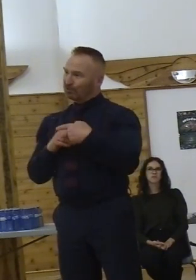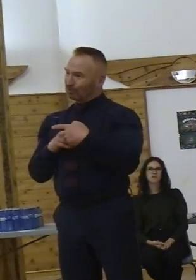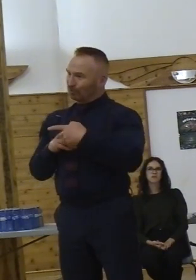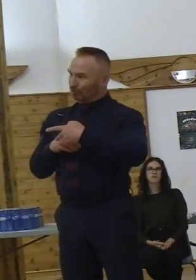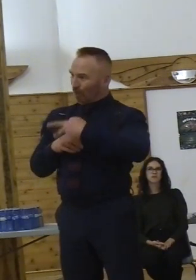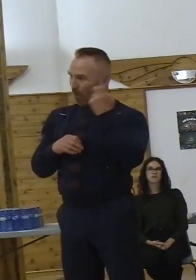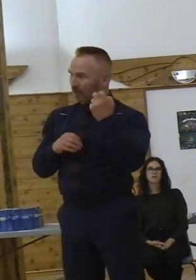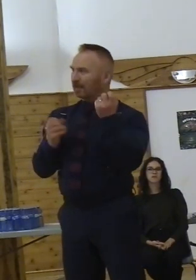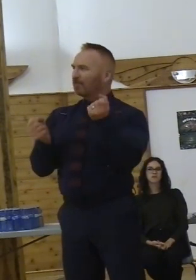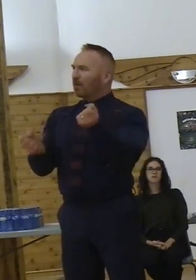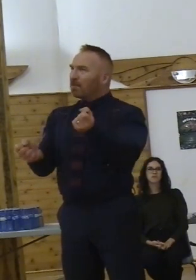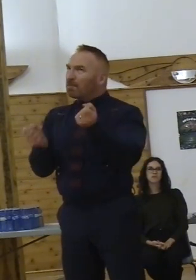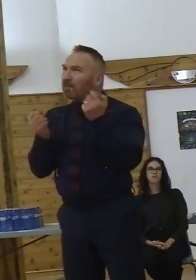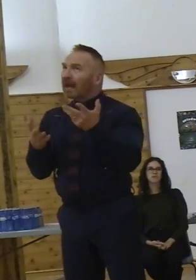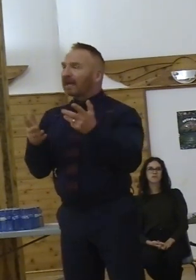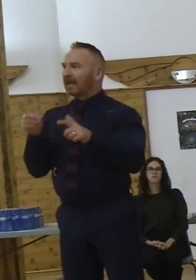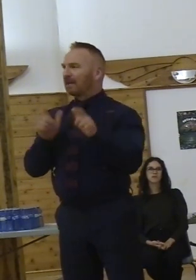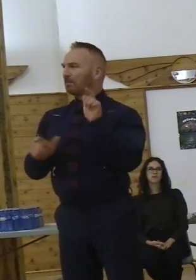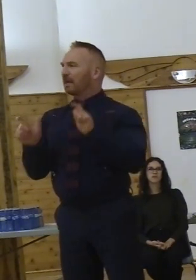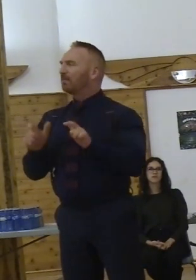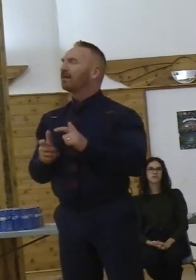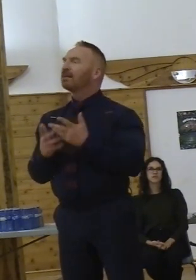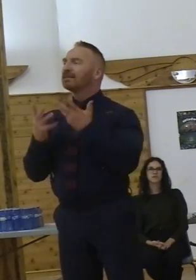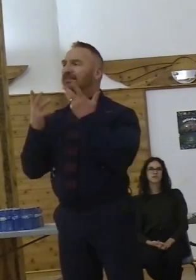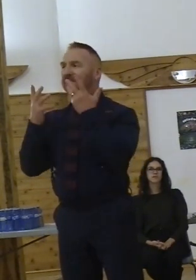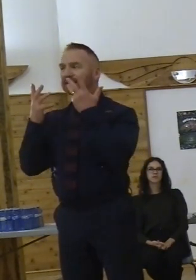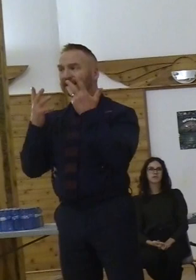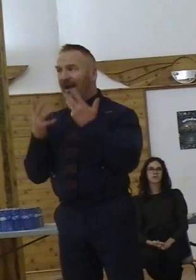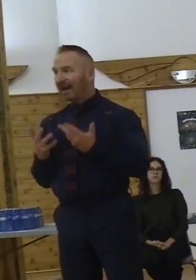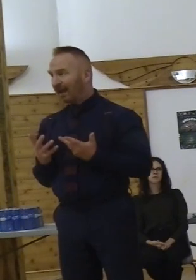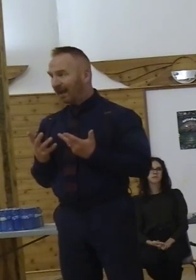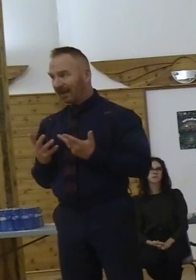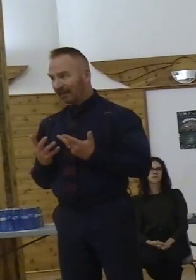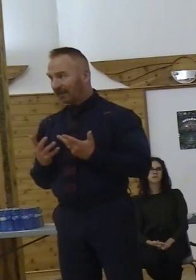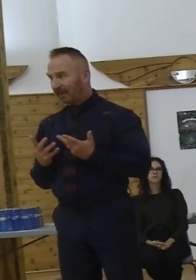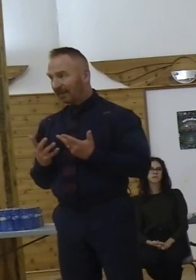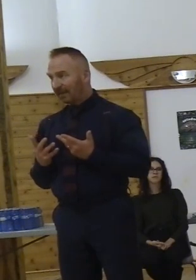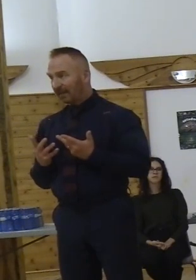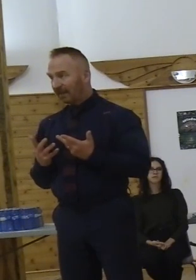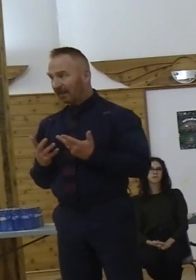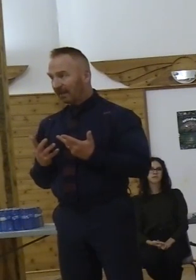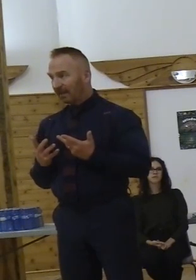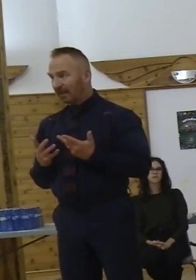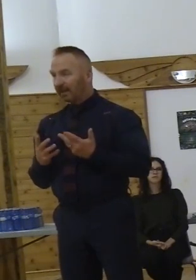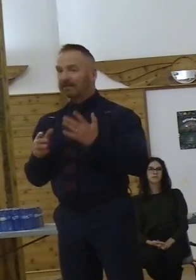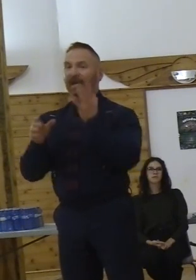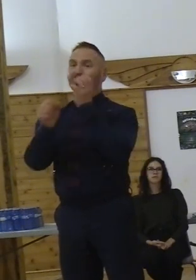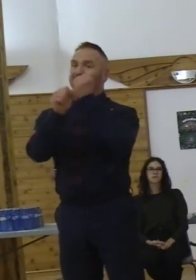It wasn't there to be long, it was a creative language.